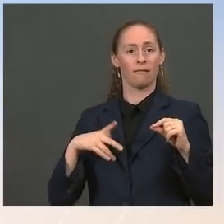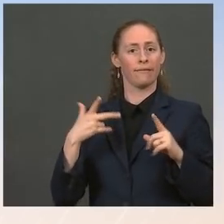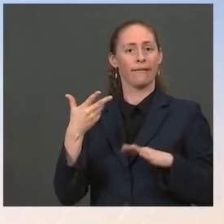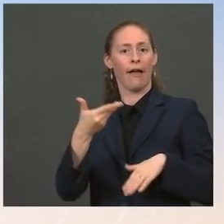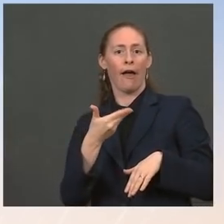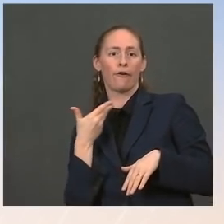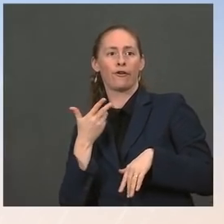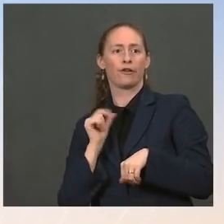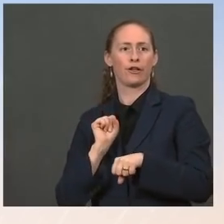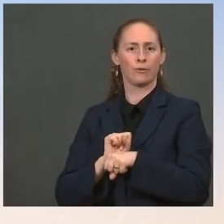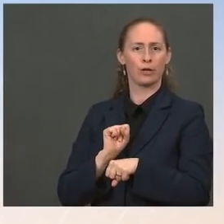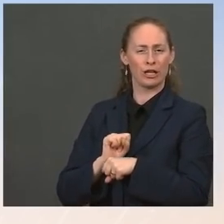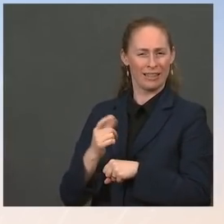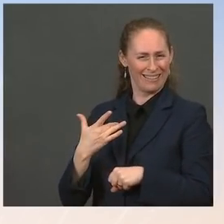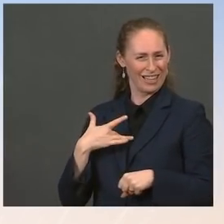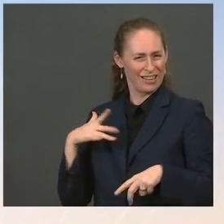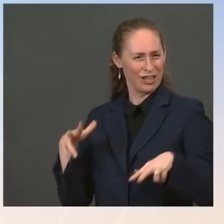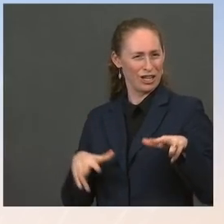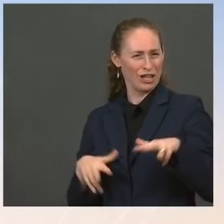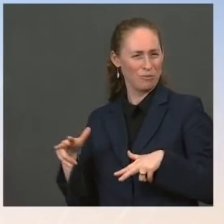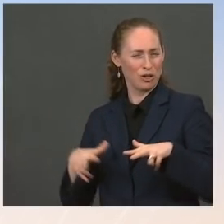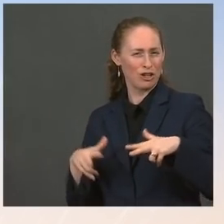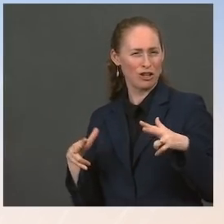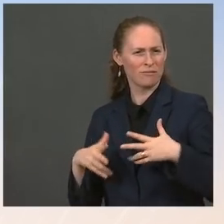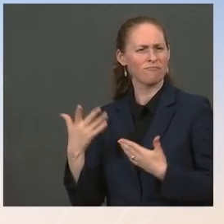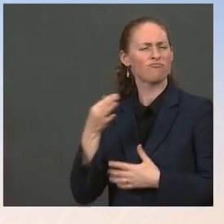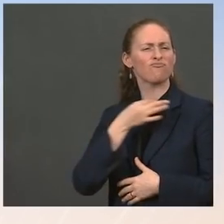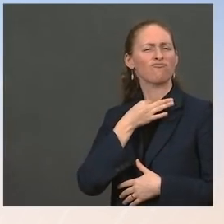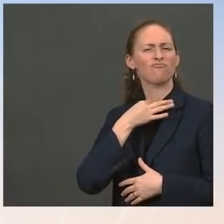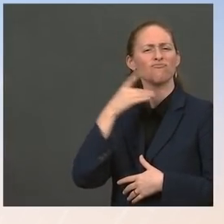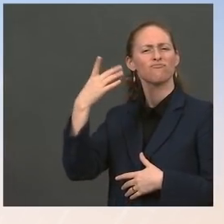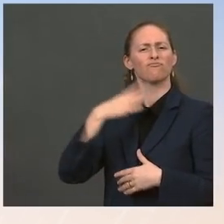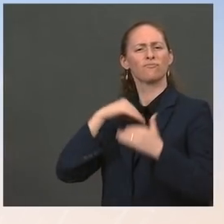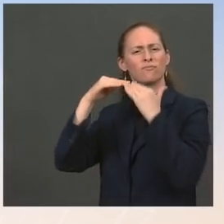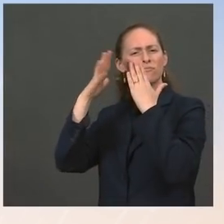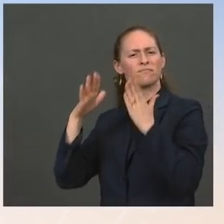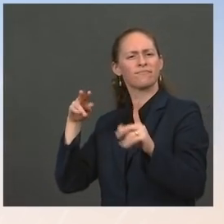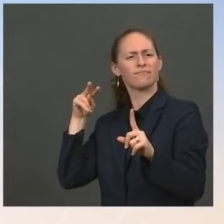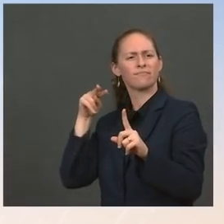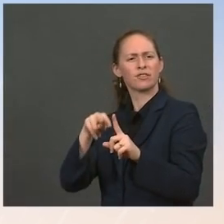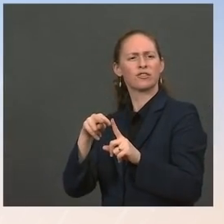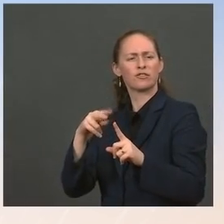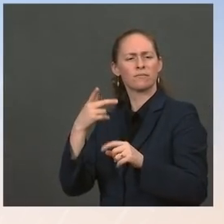Should -- first of all, what is the White House's response to the fact that an ambassador nominee was at this event?